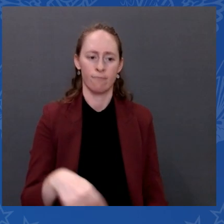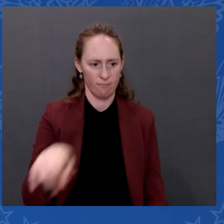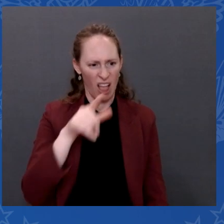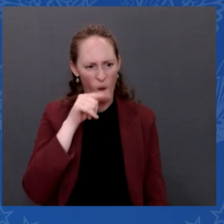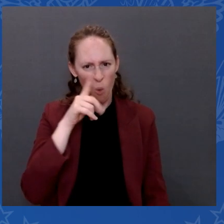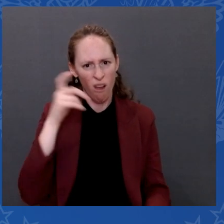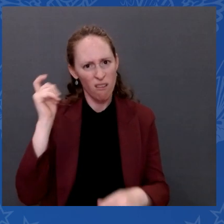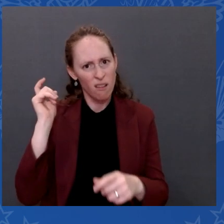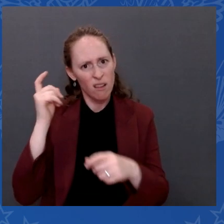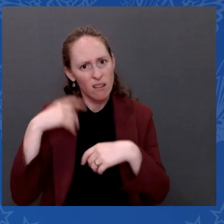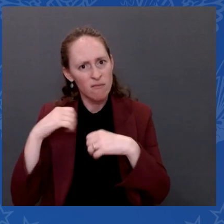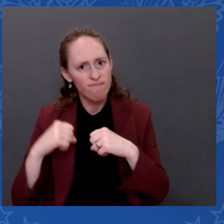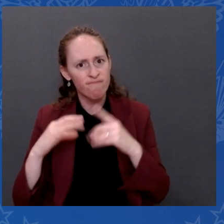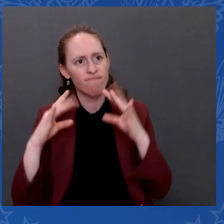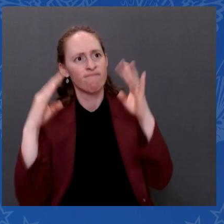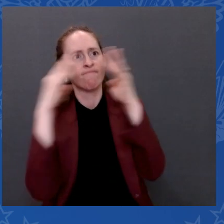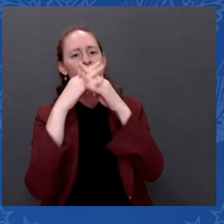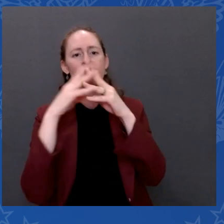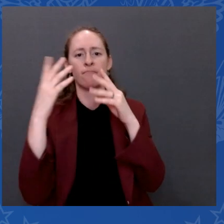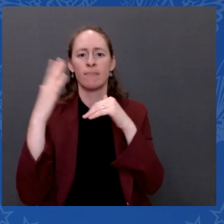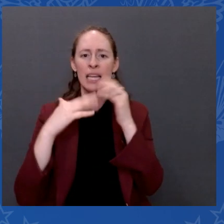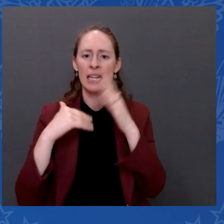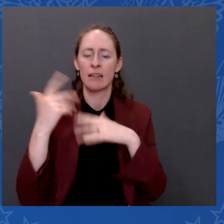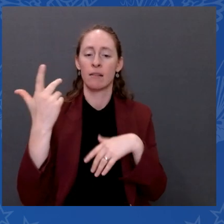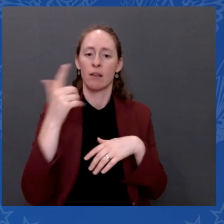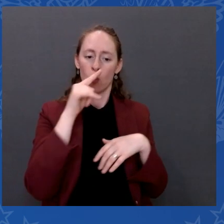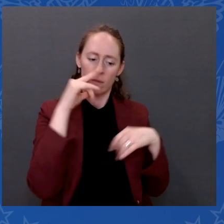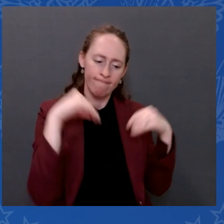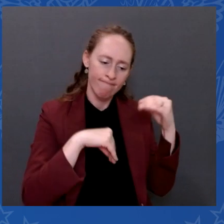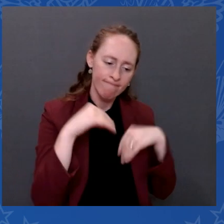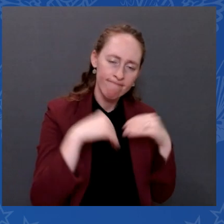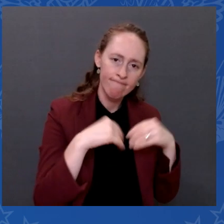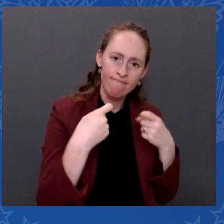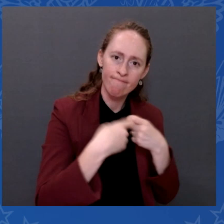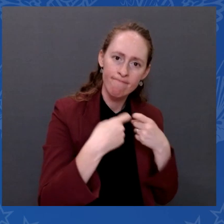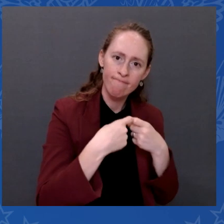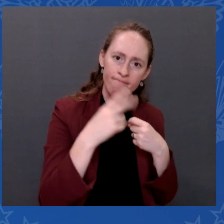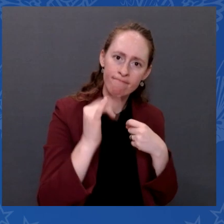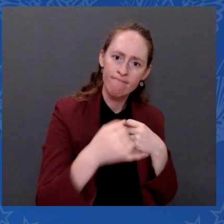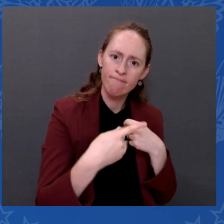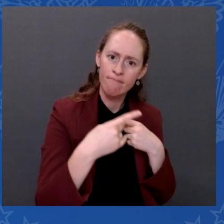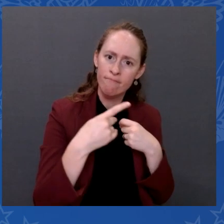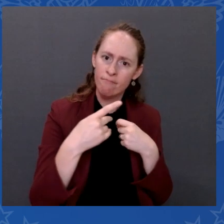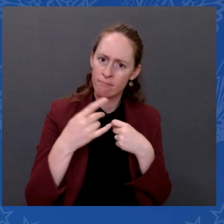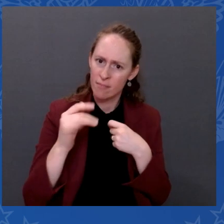will make sure that that happens and that, you know, no one will be left behind.